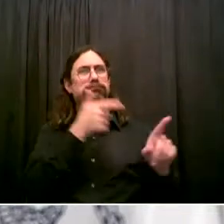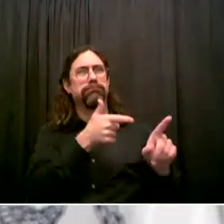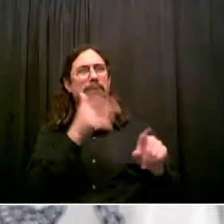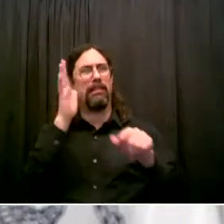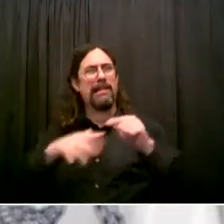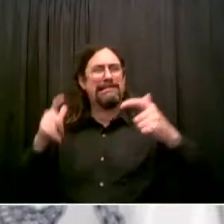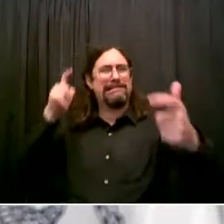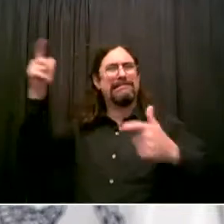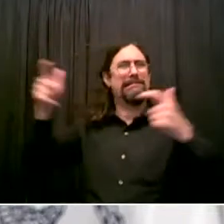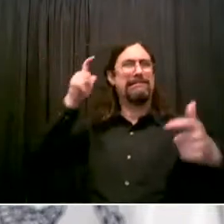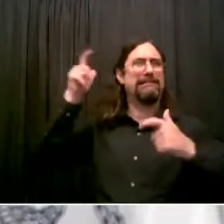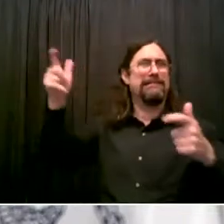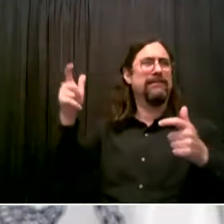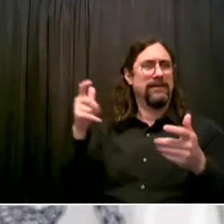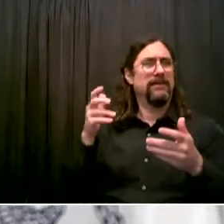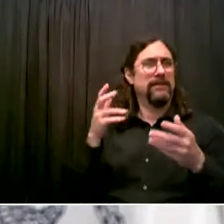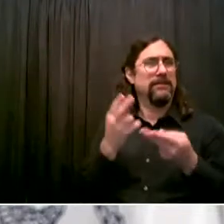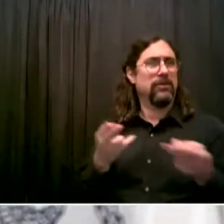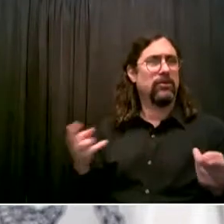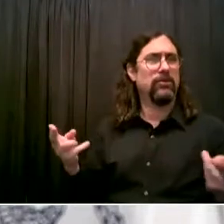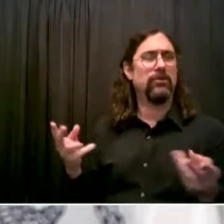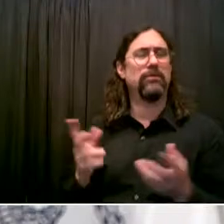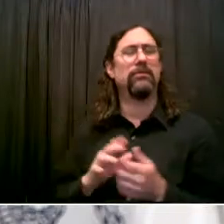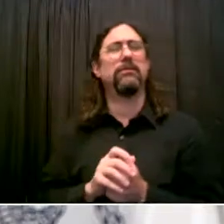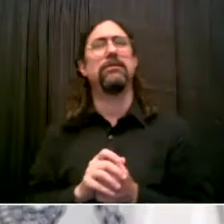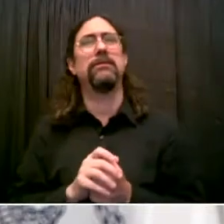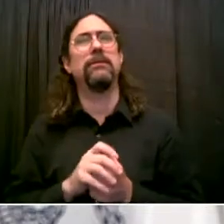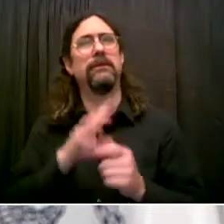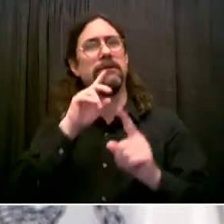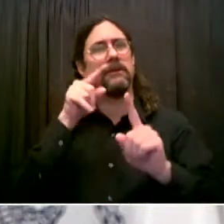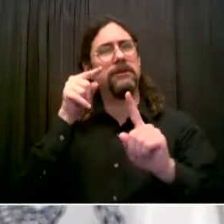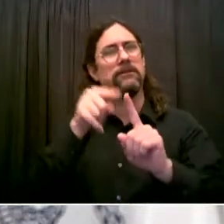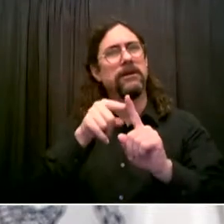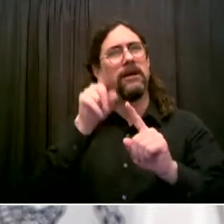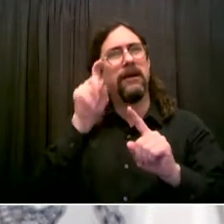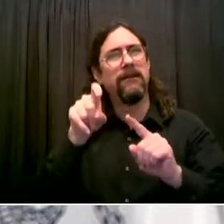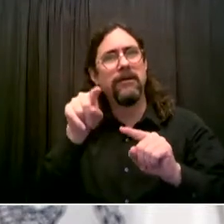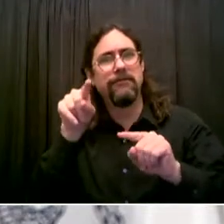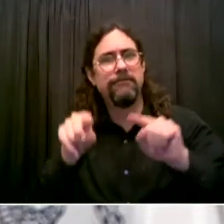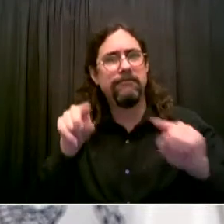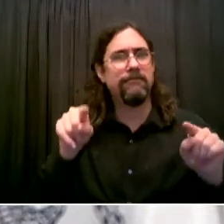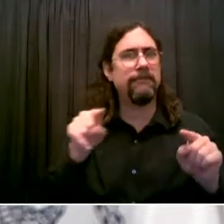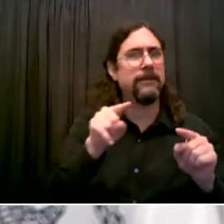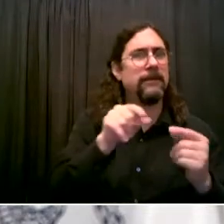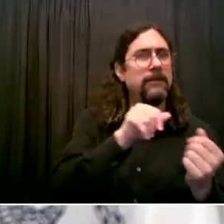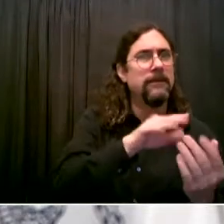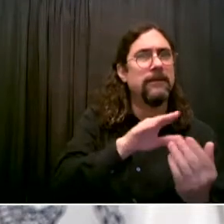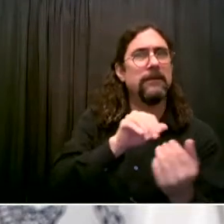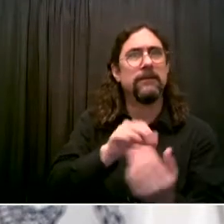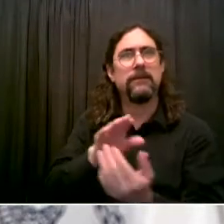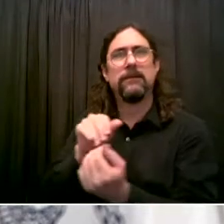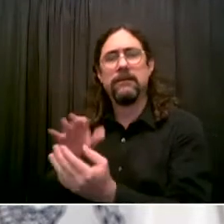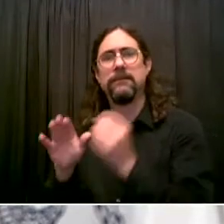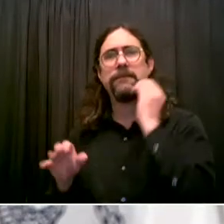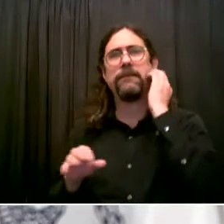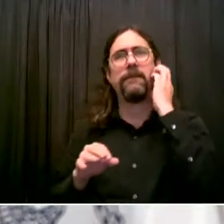CARE NEEDS ARE MET. THE SUCCESS YOU HEARD FROM THE COMMISSIONERS ' LOW POSITIVITY, THANK GOD.